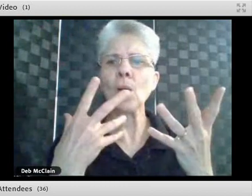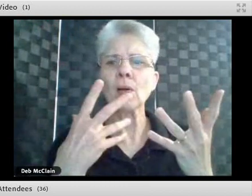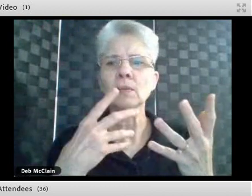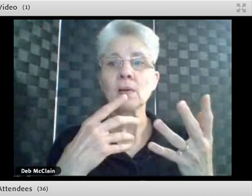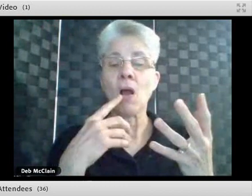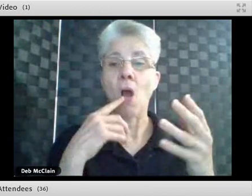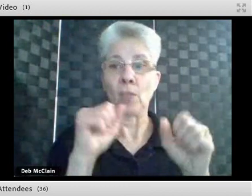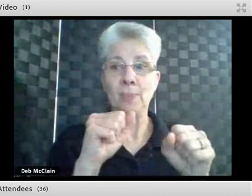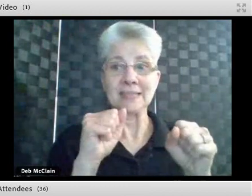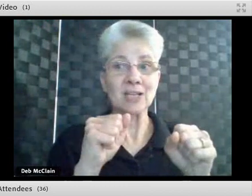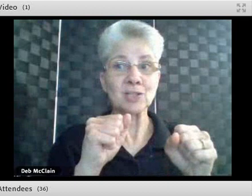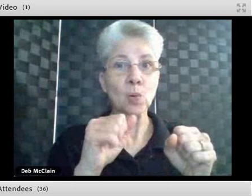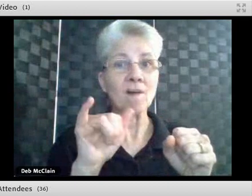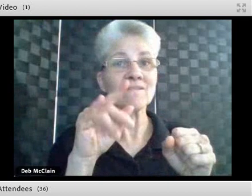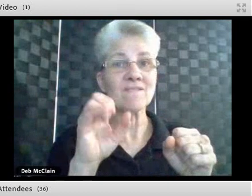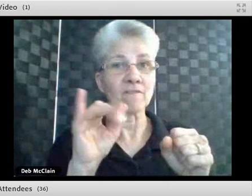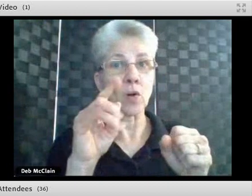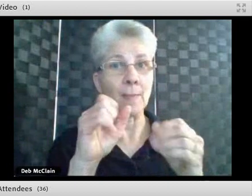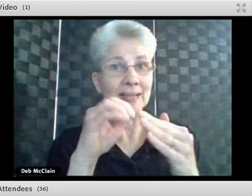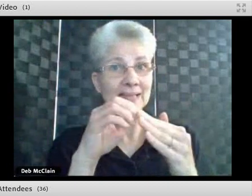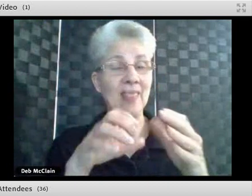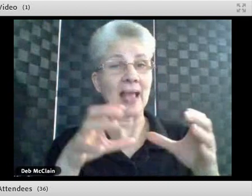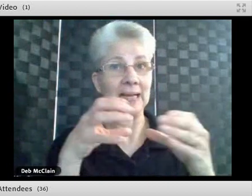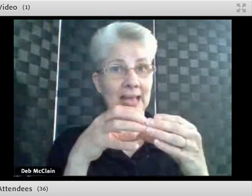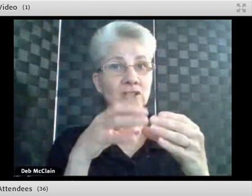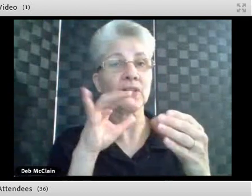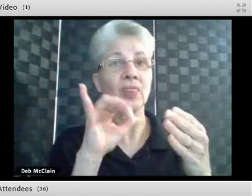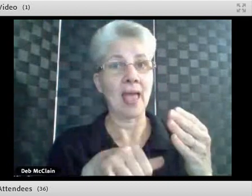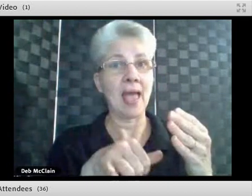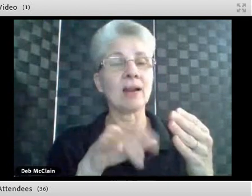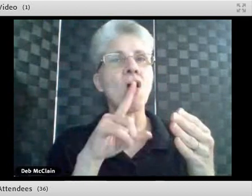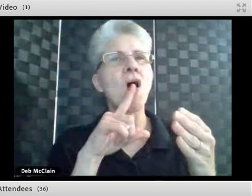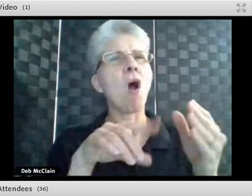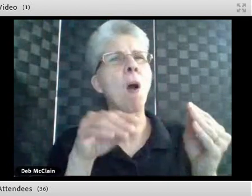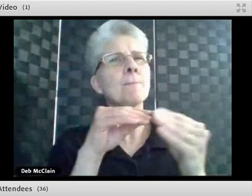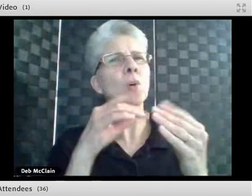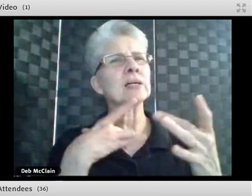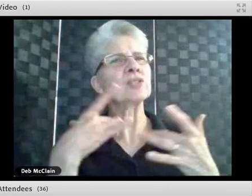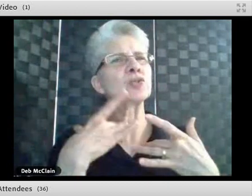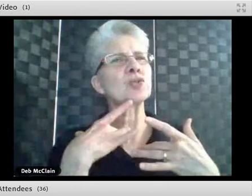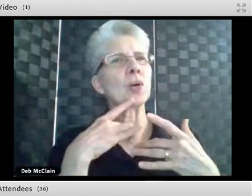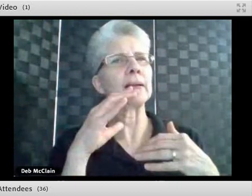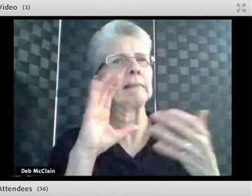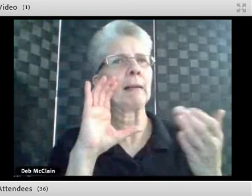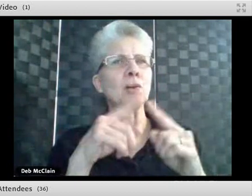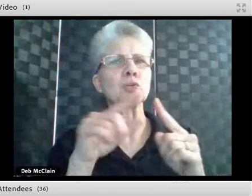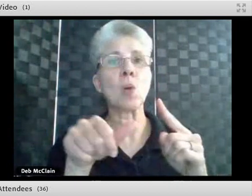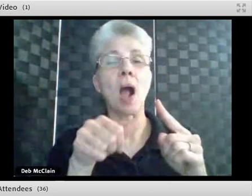Are there potentially file formats in that collection that are more concerning than other collections,